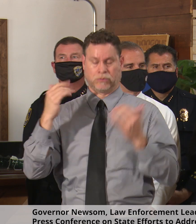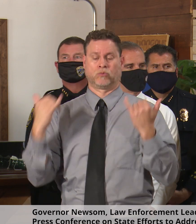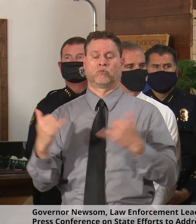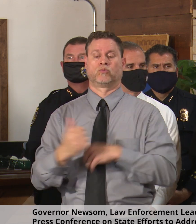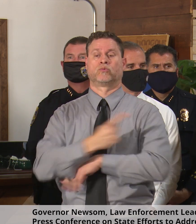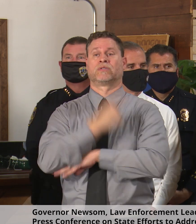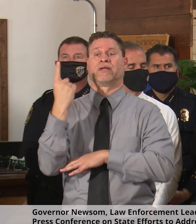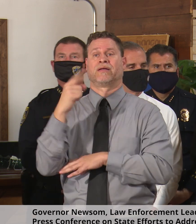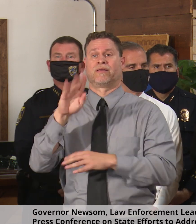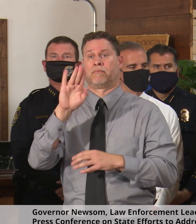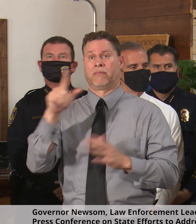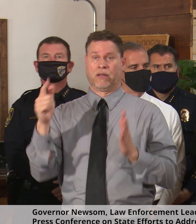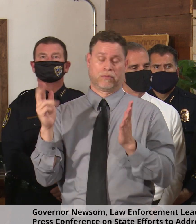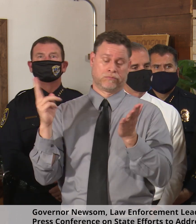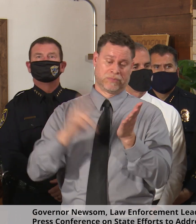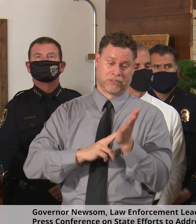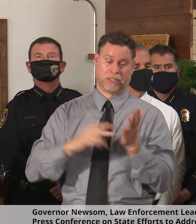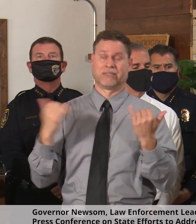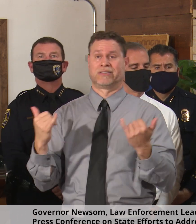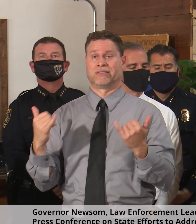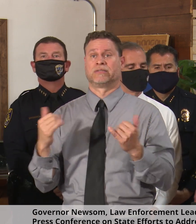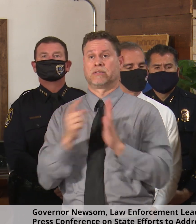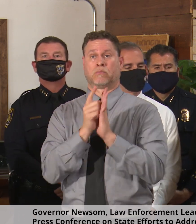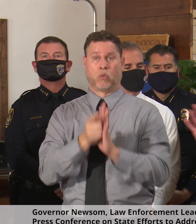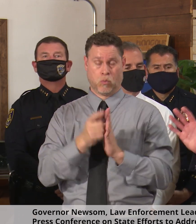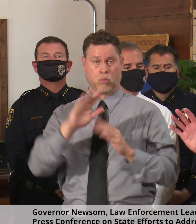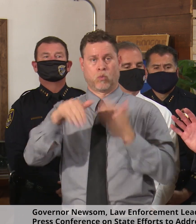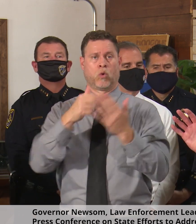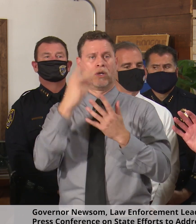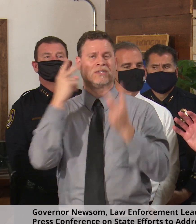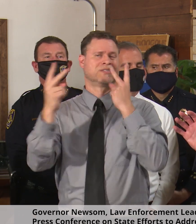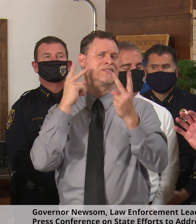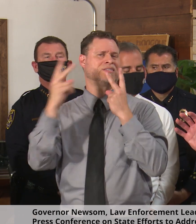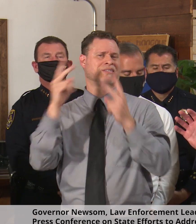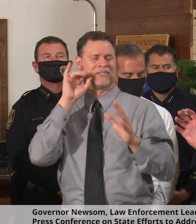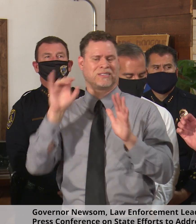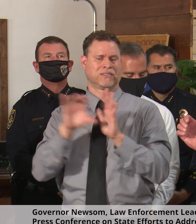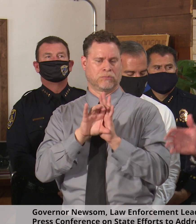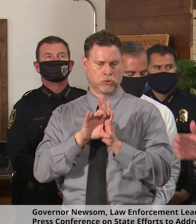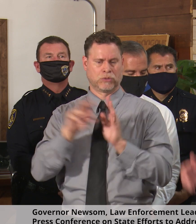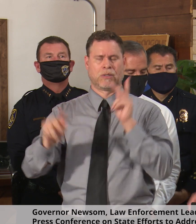bill that I'll be signing here in a moment. We've all seen the images of people rushing in,